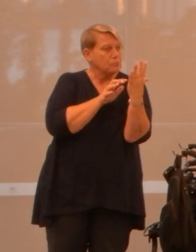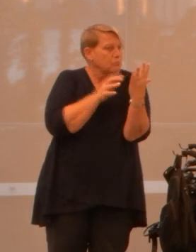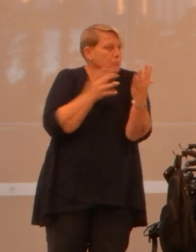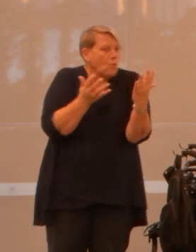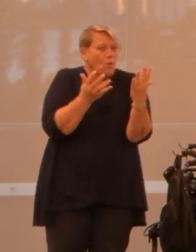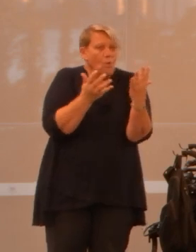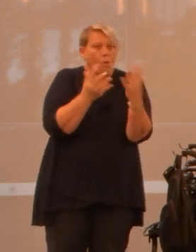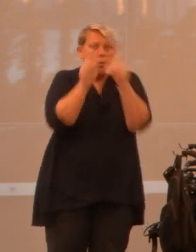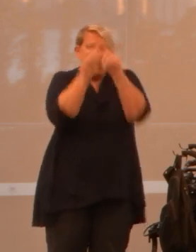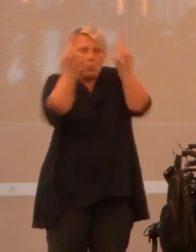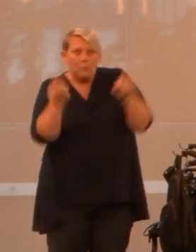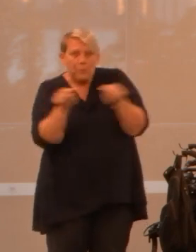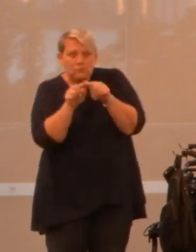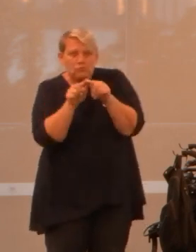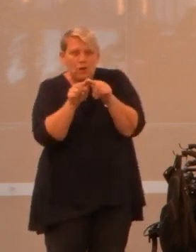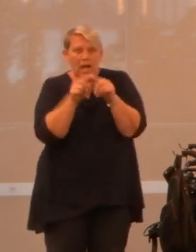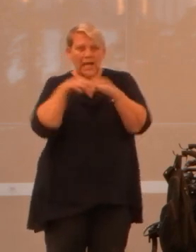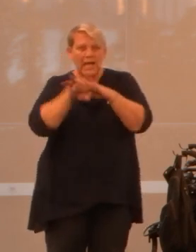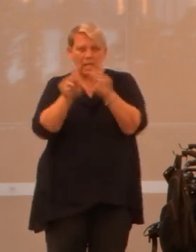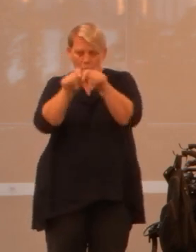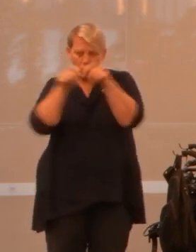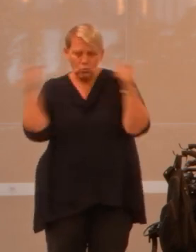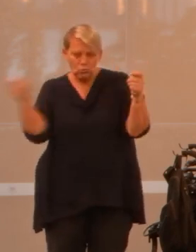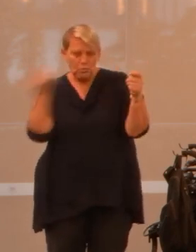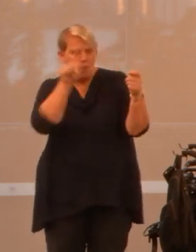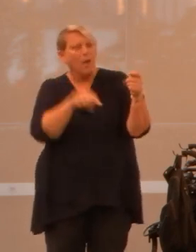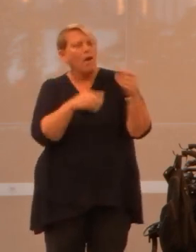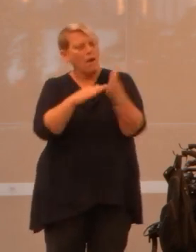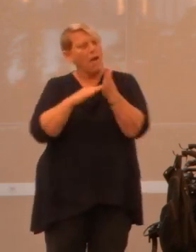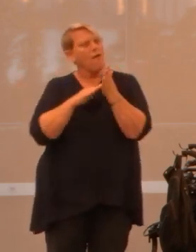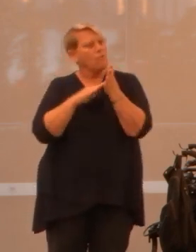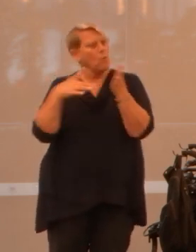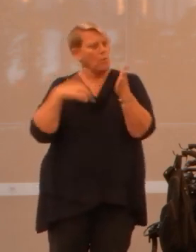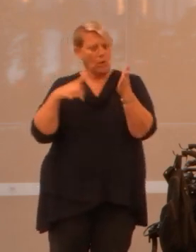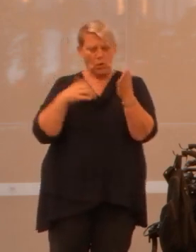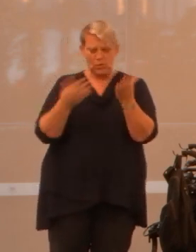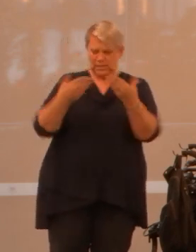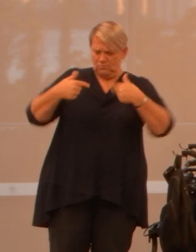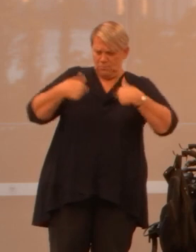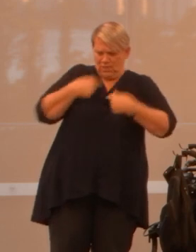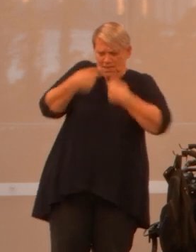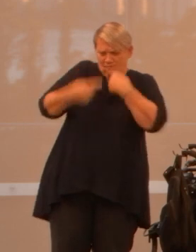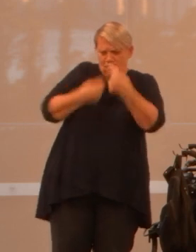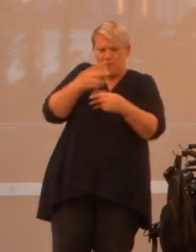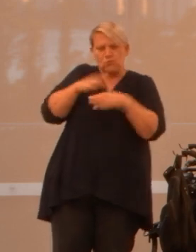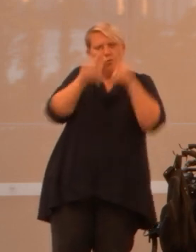of something in a news story, is really helpful because it gives me the information that I need to know.